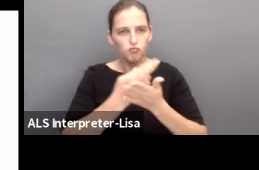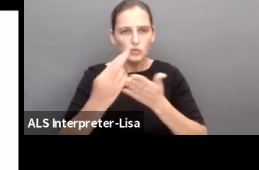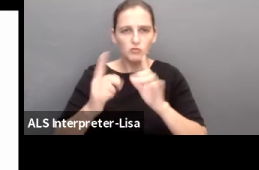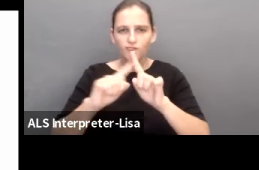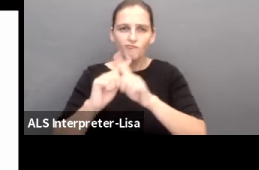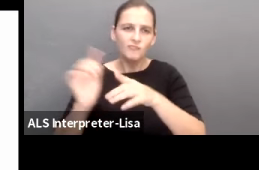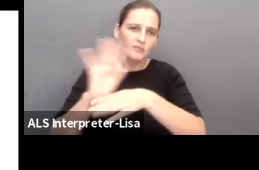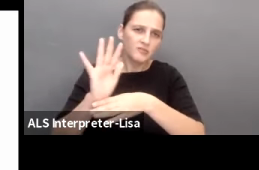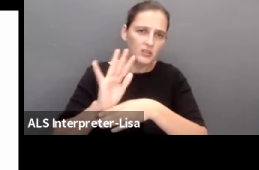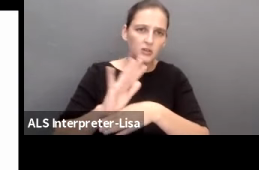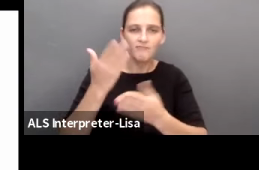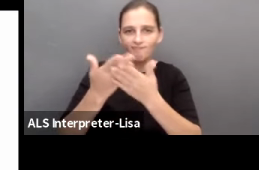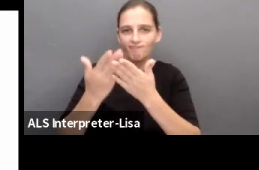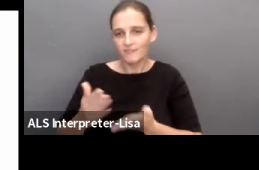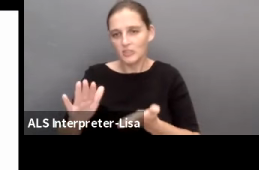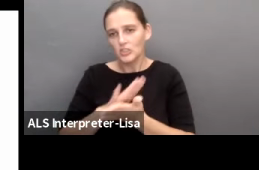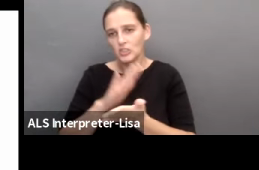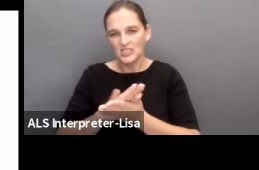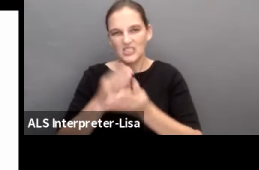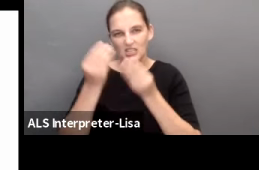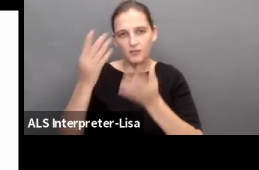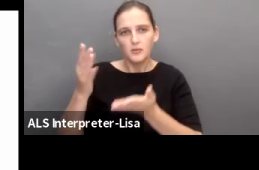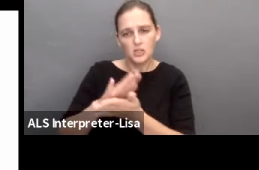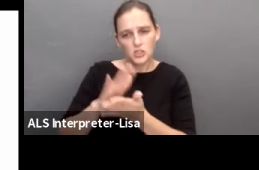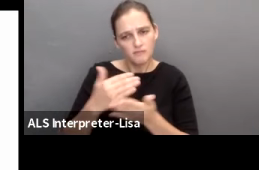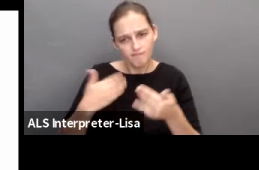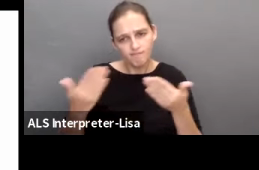sheets and information sheets that we would encourage you to